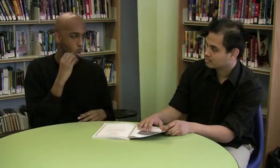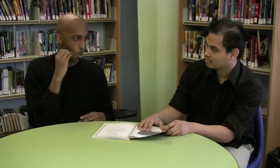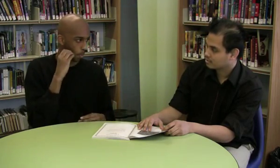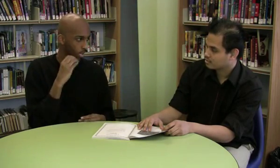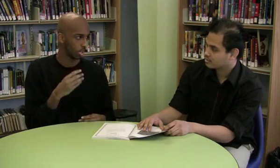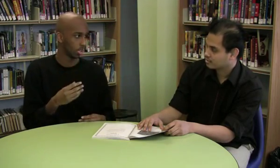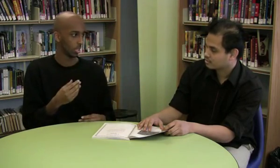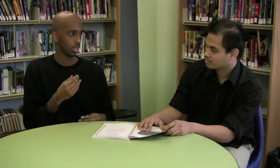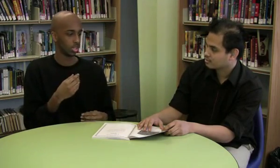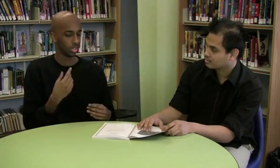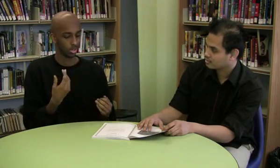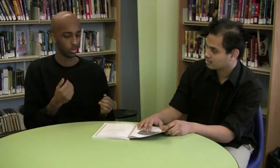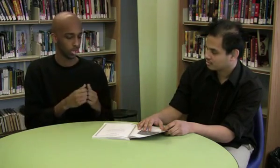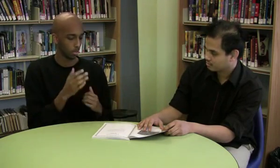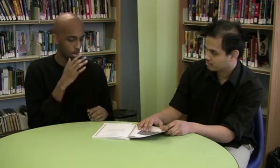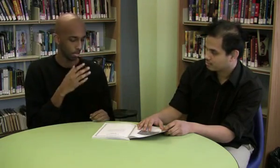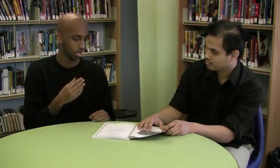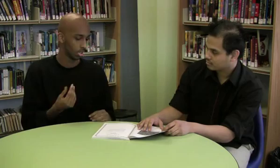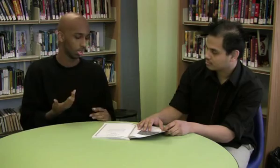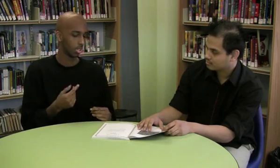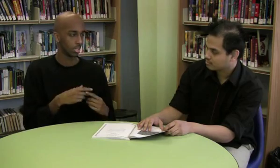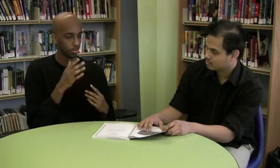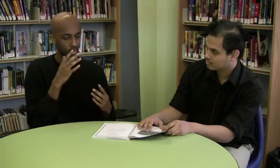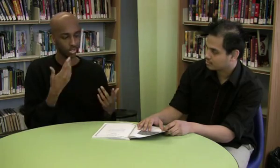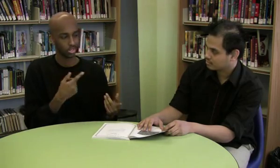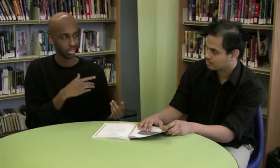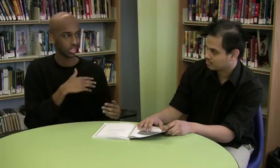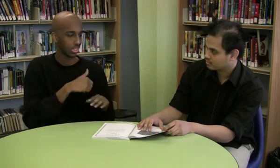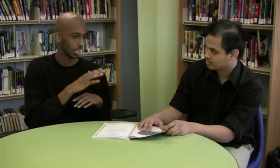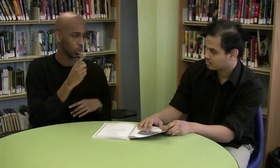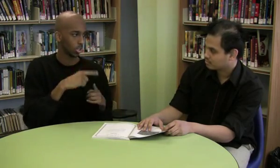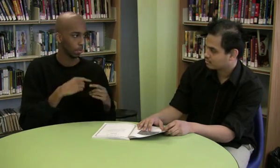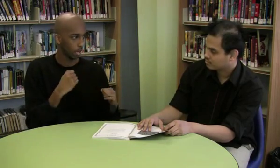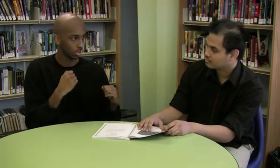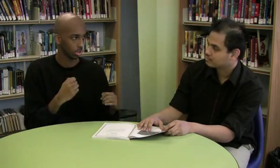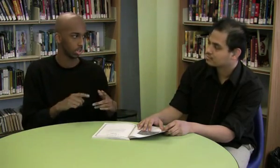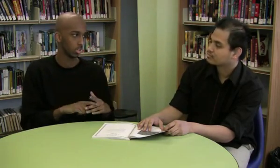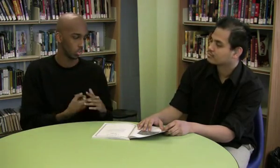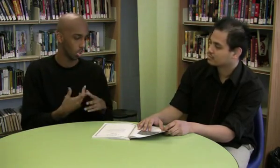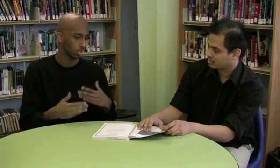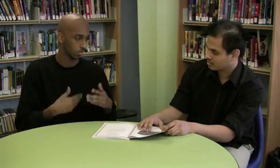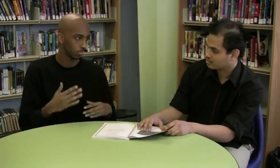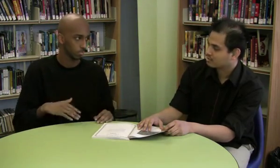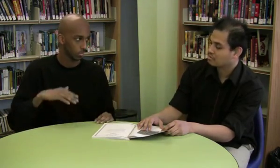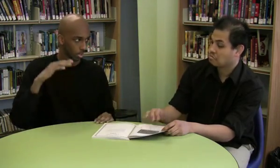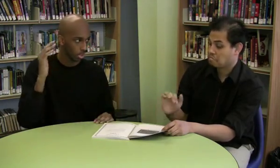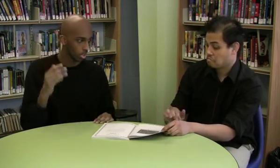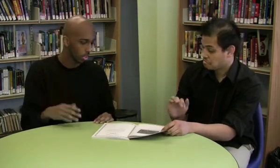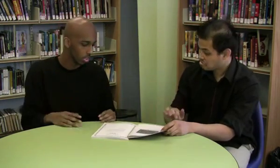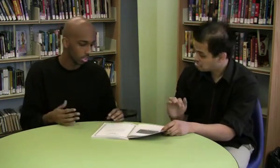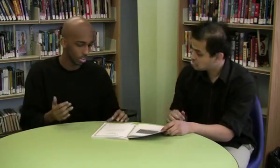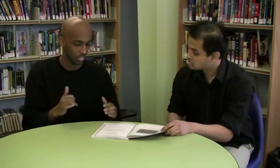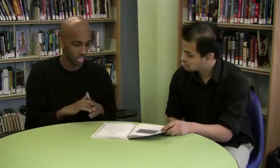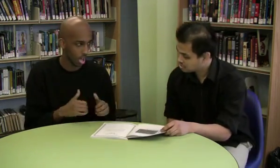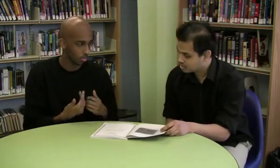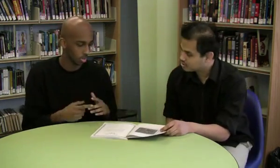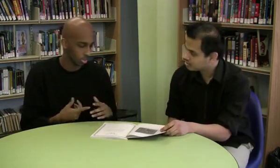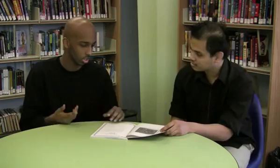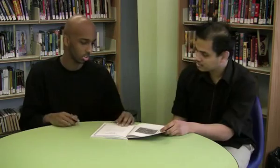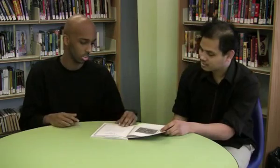She sent him for boxing lessons and that is how he got started.